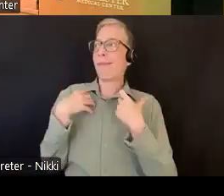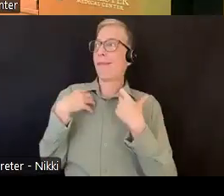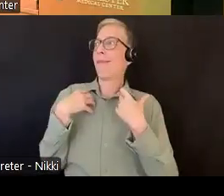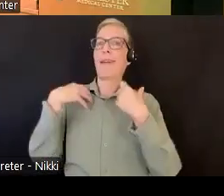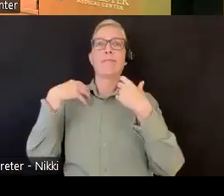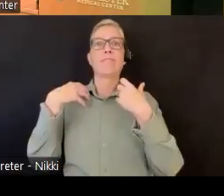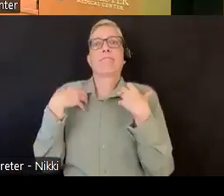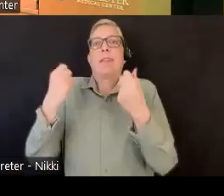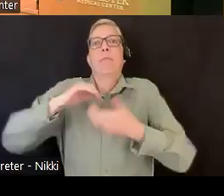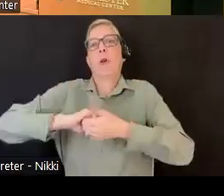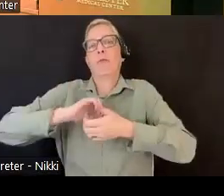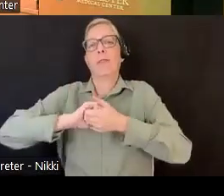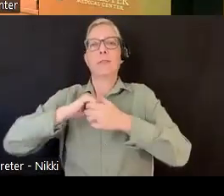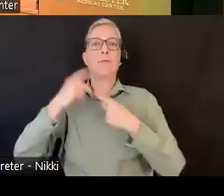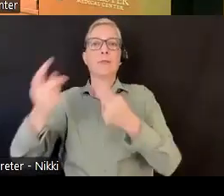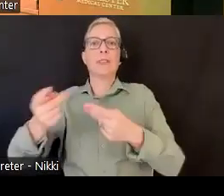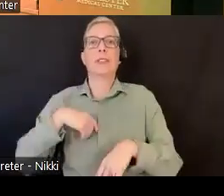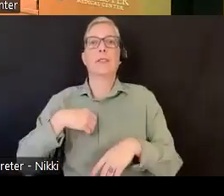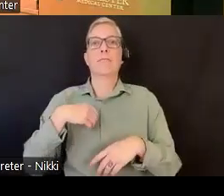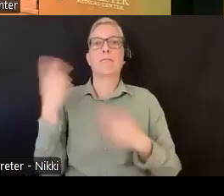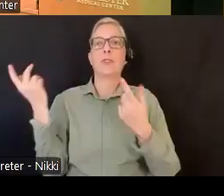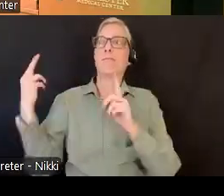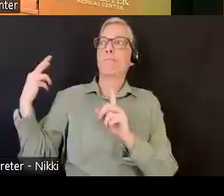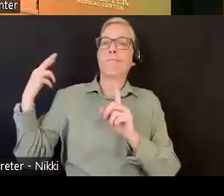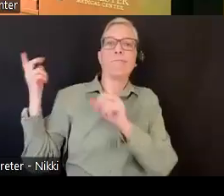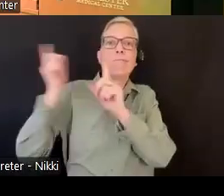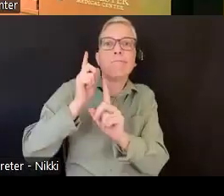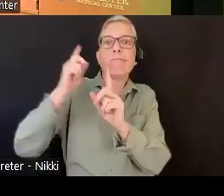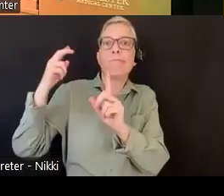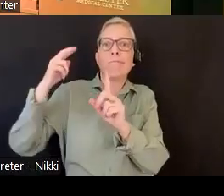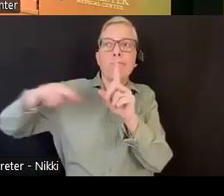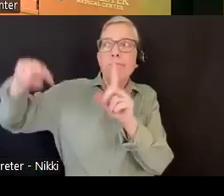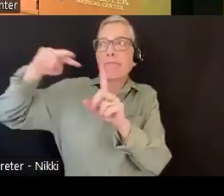with people we're working with in the nursing home or cook with the ladies in the housing program.